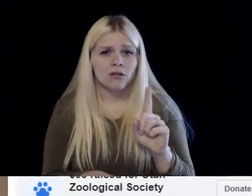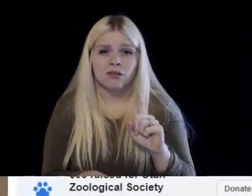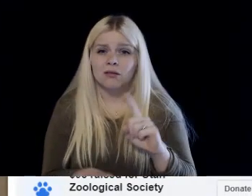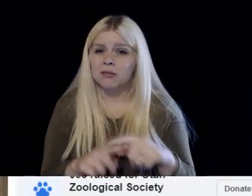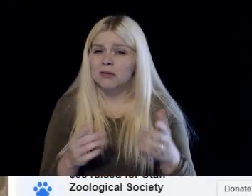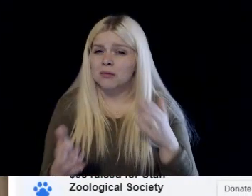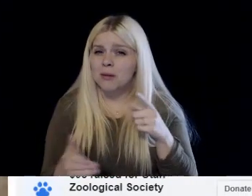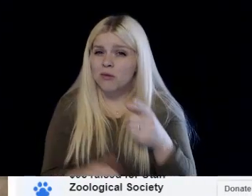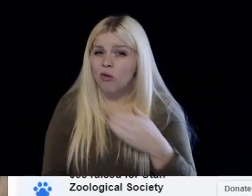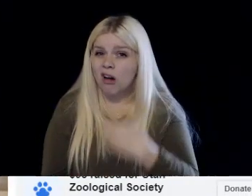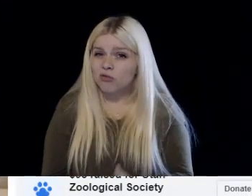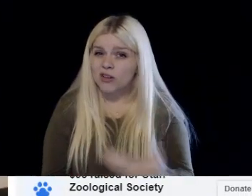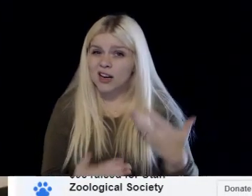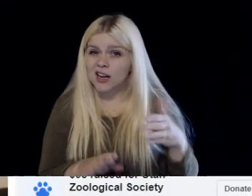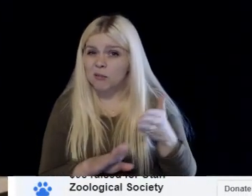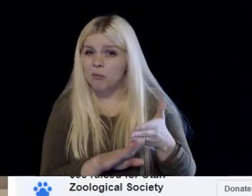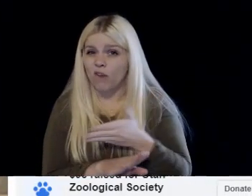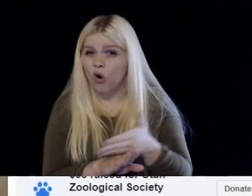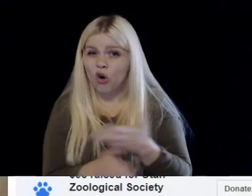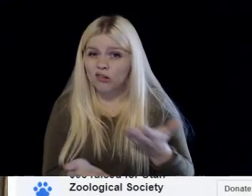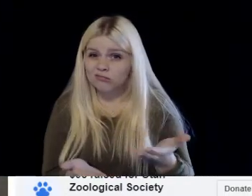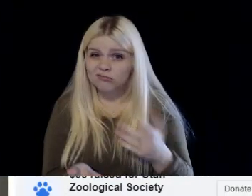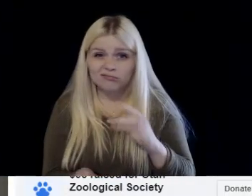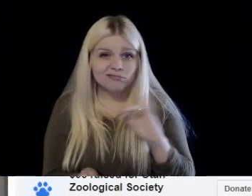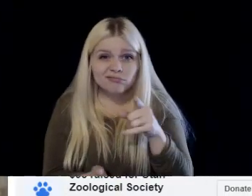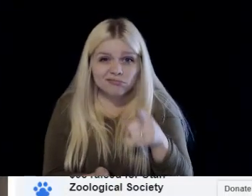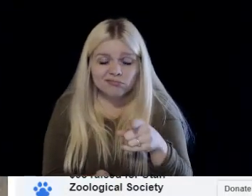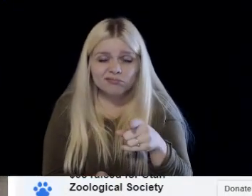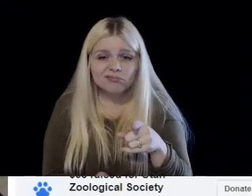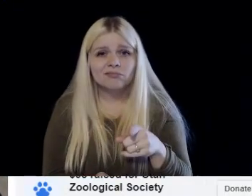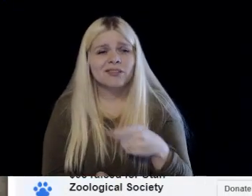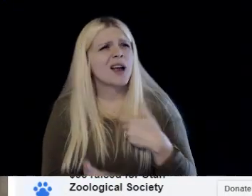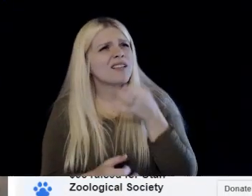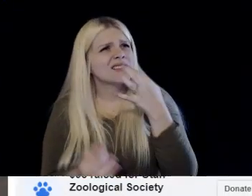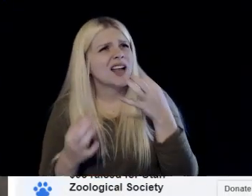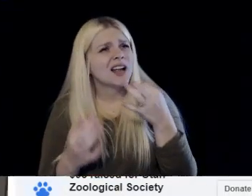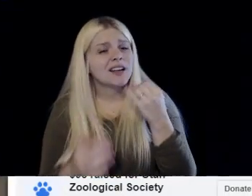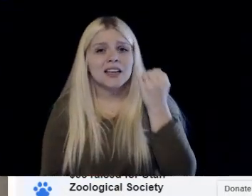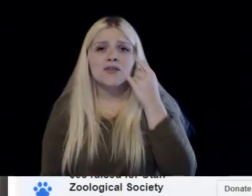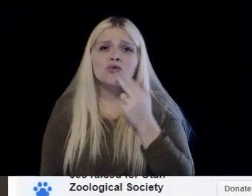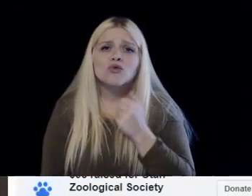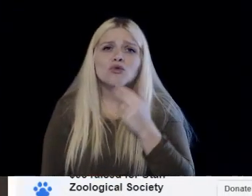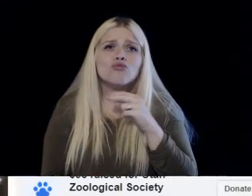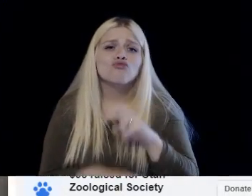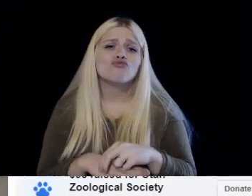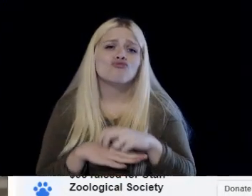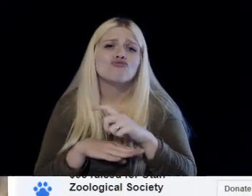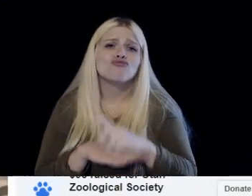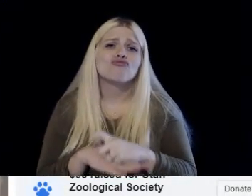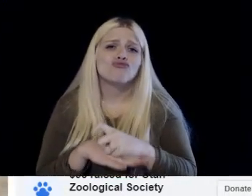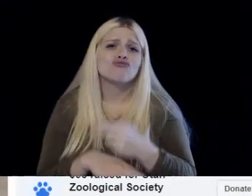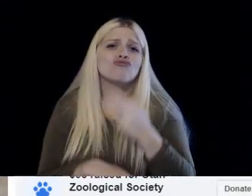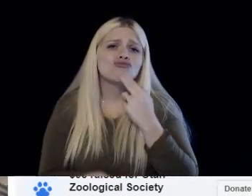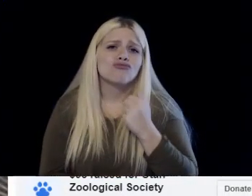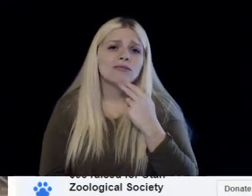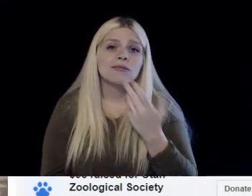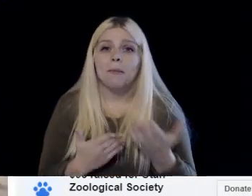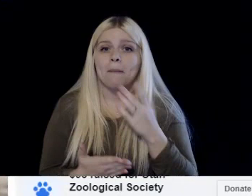Like maybe you want an early snack too. And if you're looking really nice and cute, and your sitting near the door- Erica: Oh, he's so handsome! Michelle: Maybe somebody is going to want to